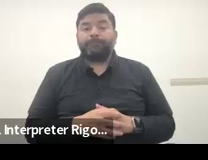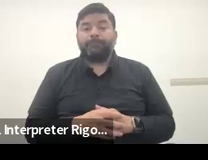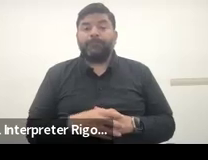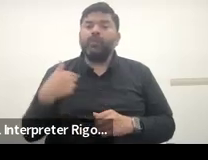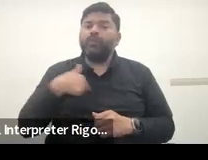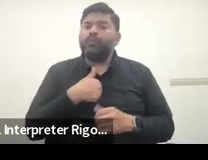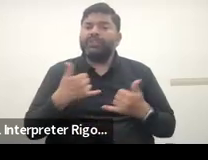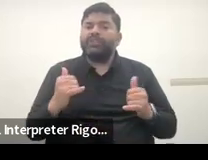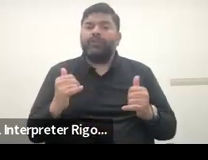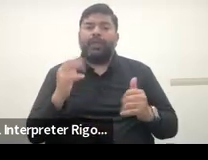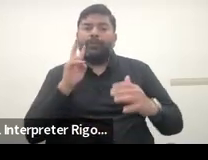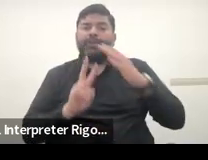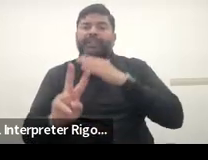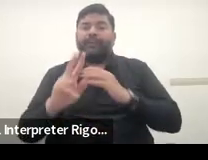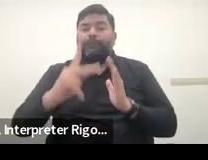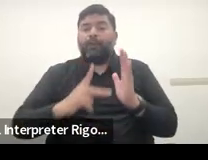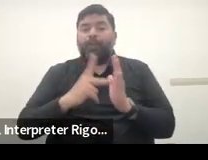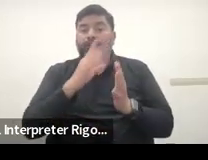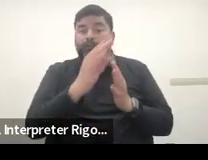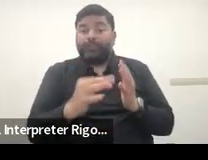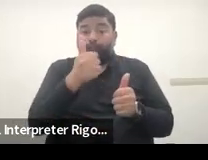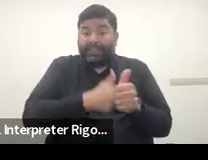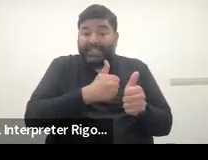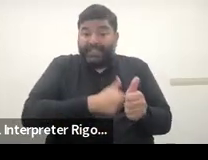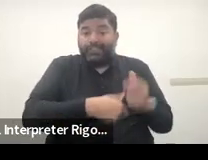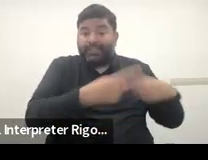the phonological features for each sign but we also assume that there's more information